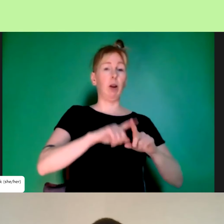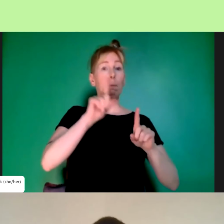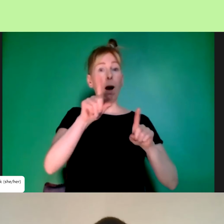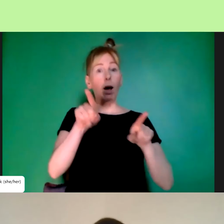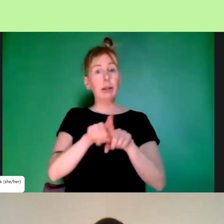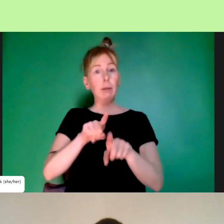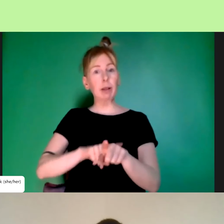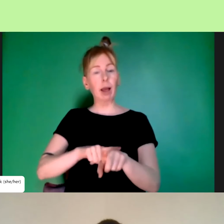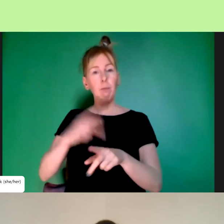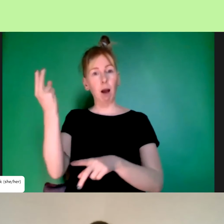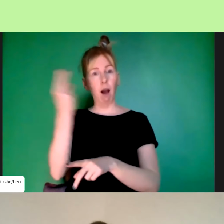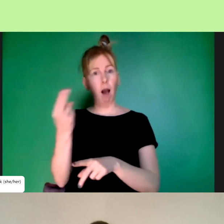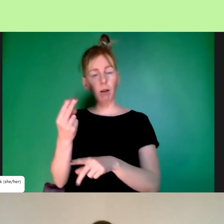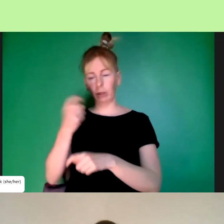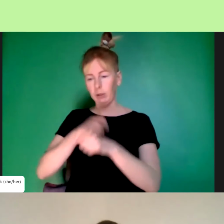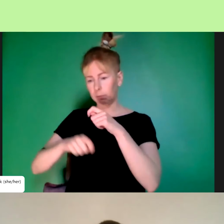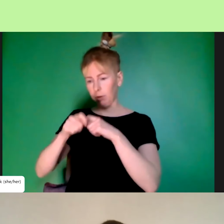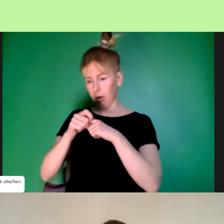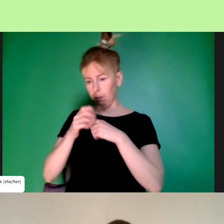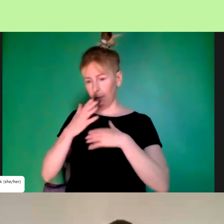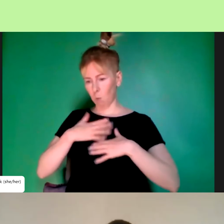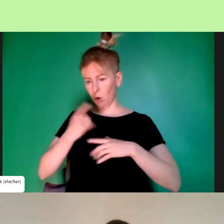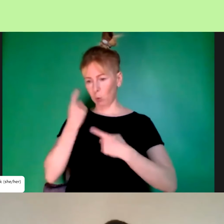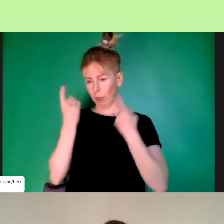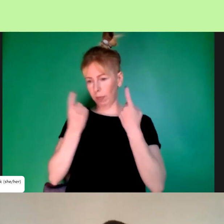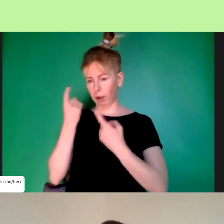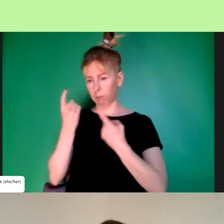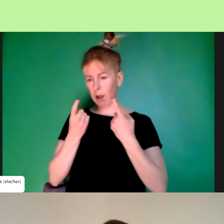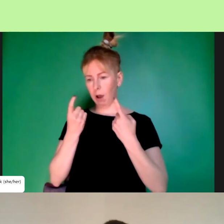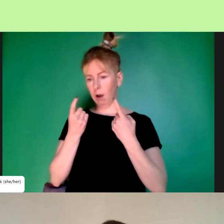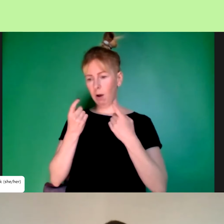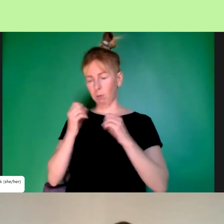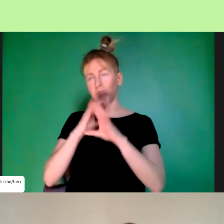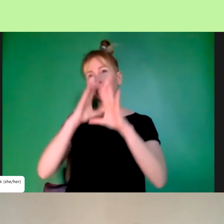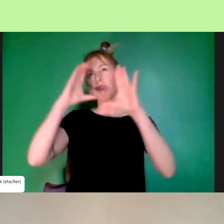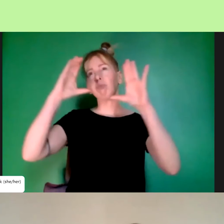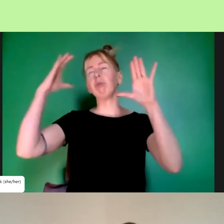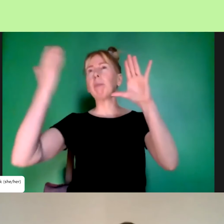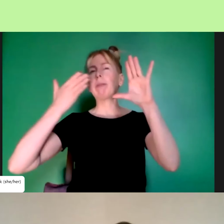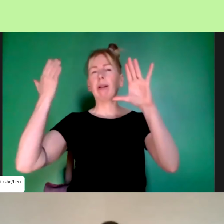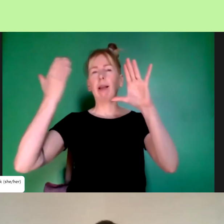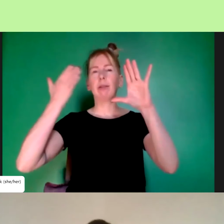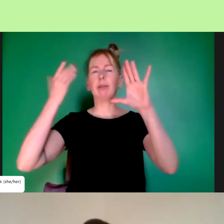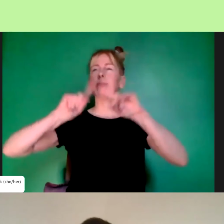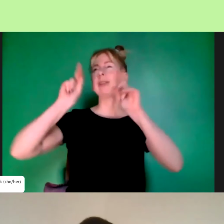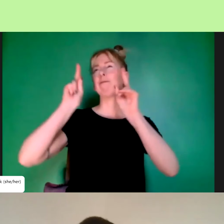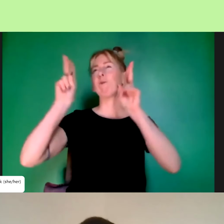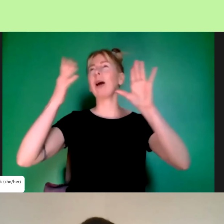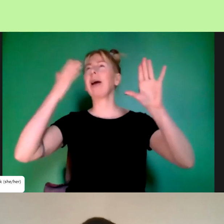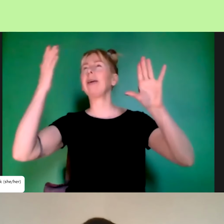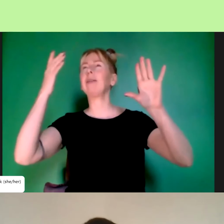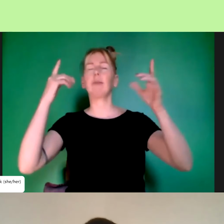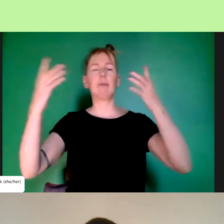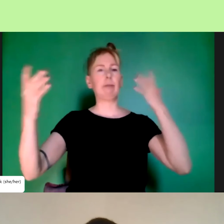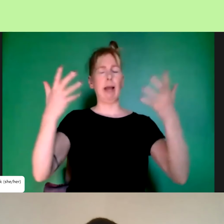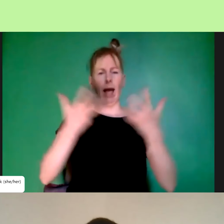terms? How do you resolve that conflict within yourself? So do you even feel it?